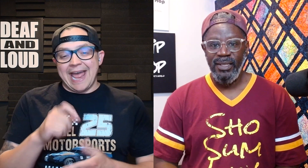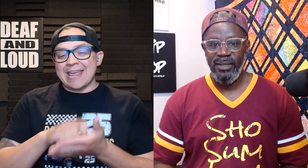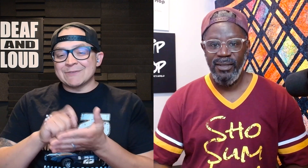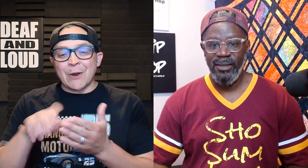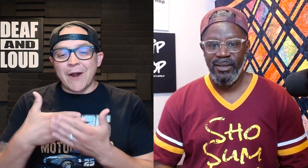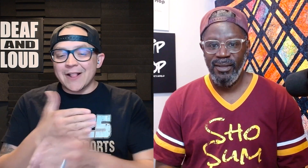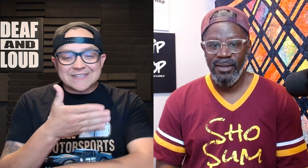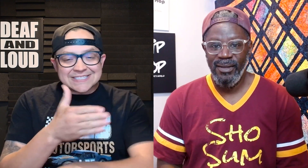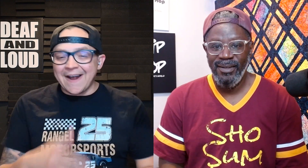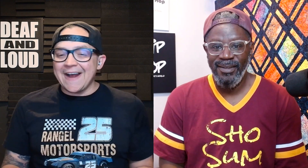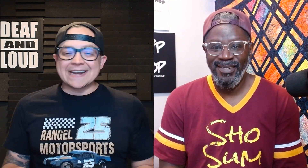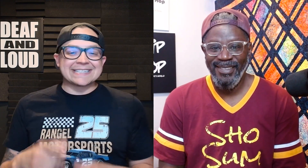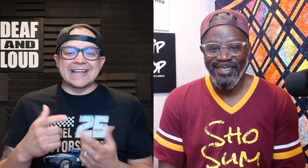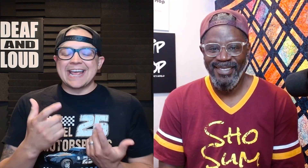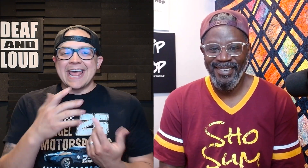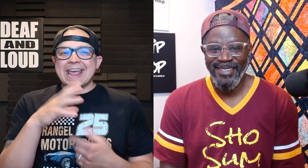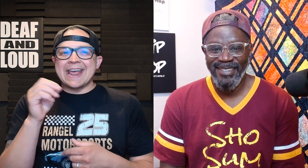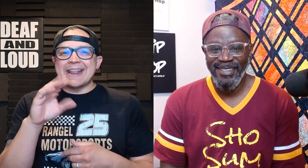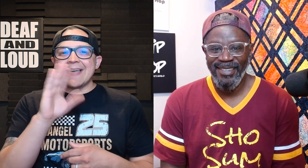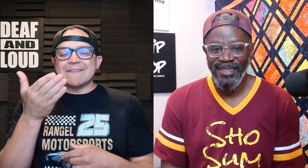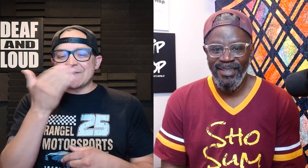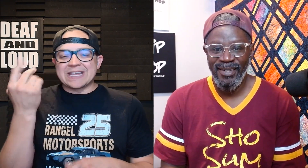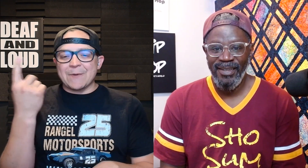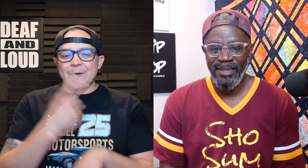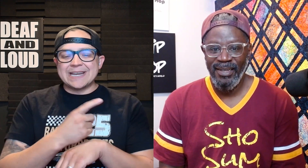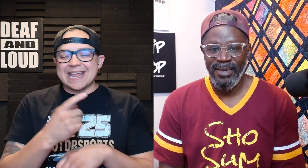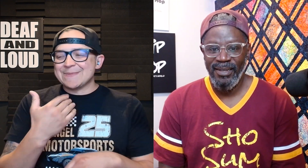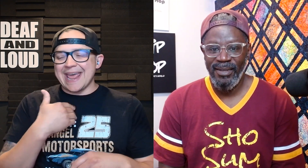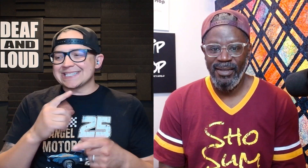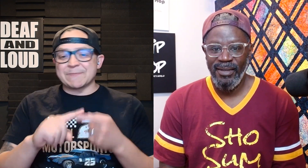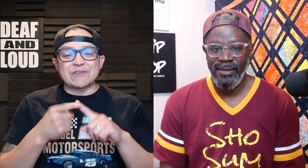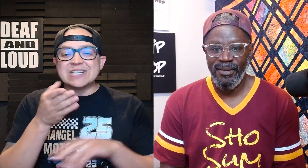I wrote all of the songs. And I'll never forget, one day we had some friends